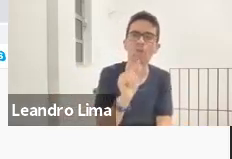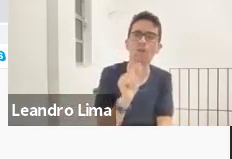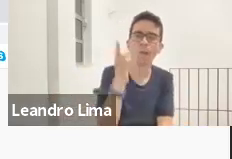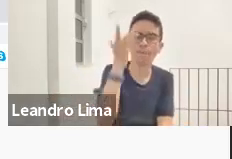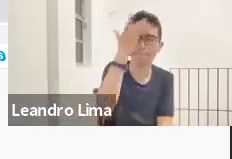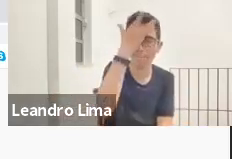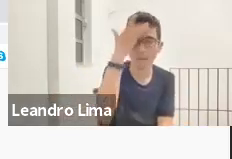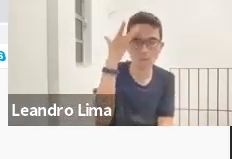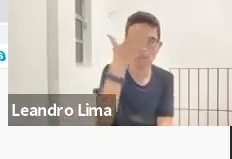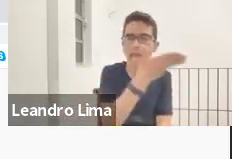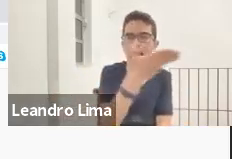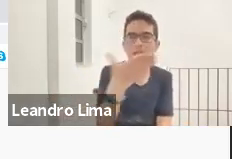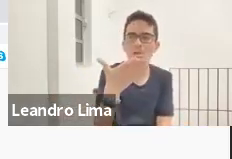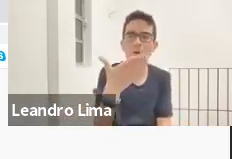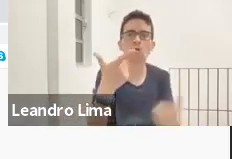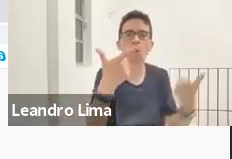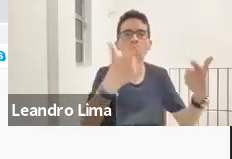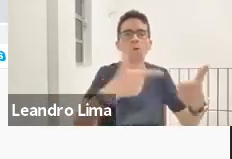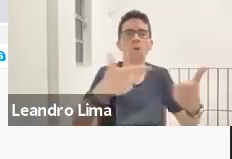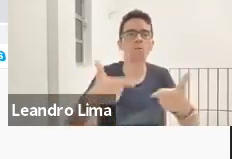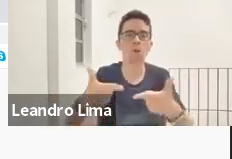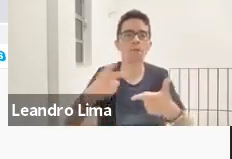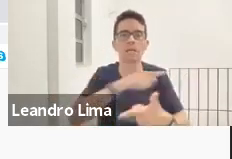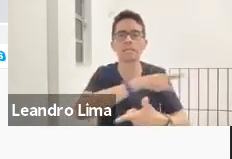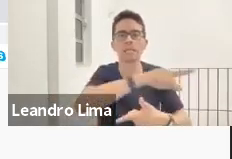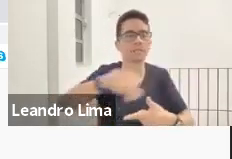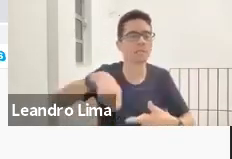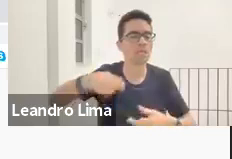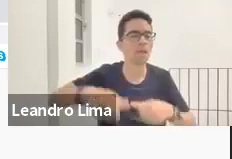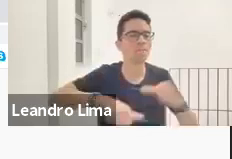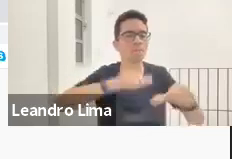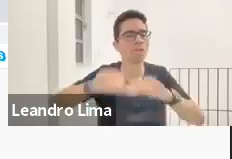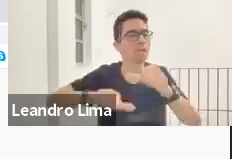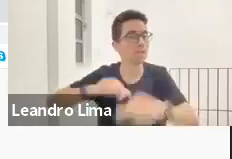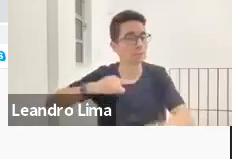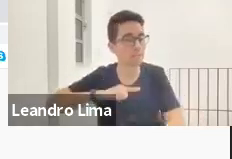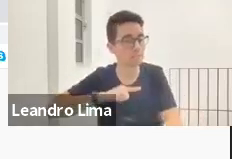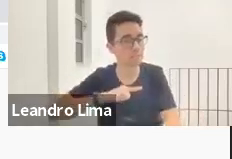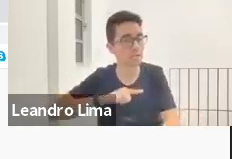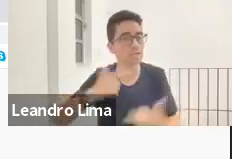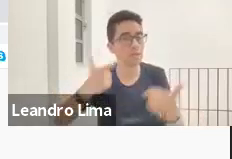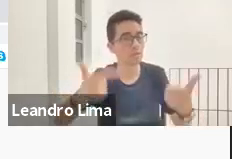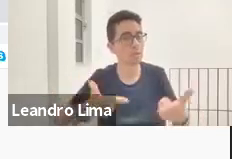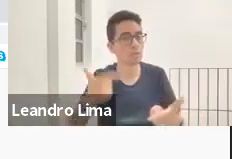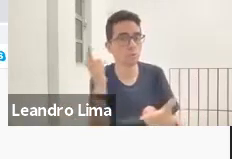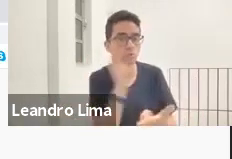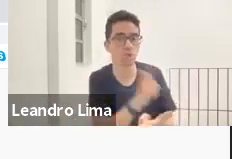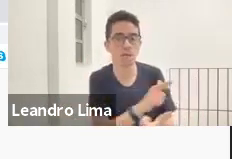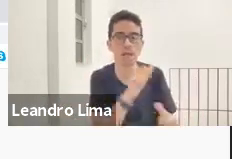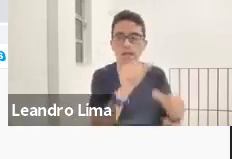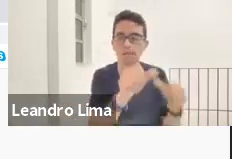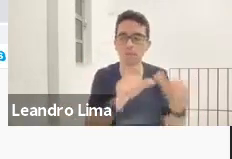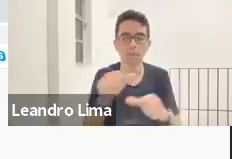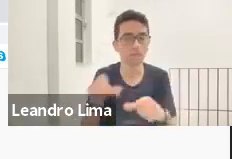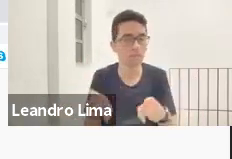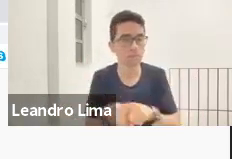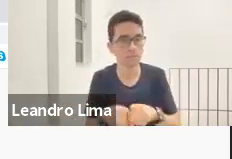but the. ey don't want to change and historically that's been their on to perpetuate, and so to perpetuate and socialize not. t to change